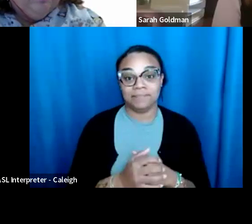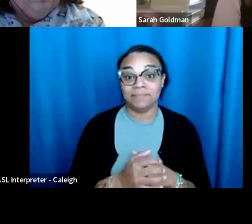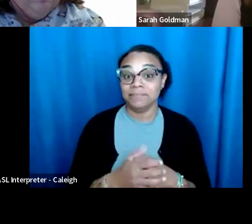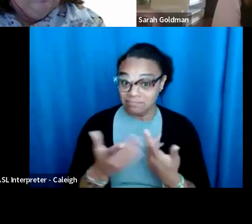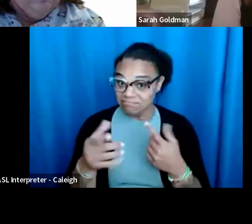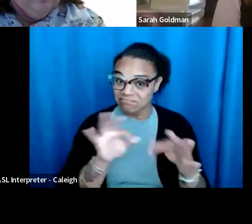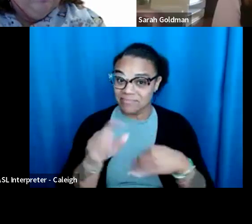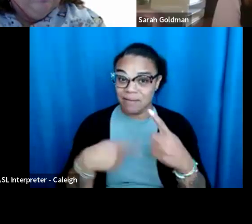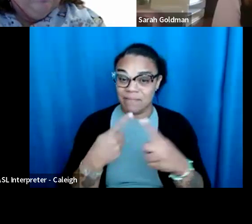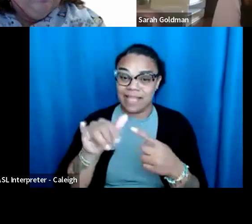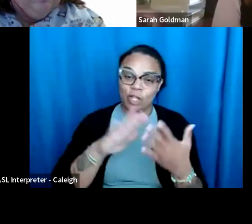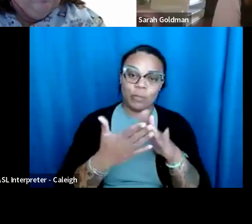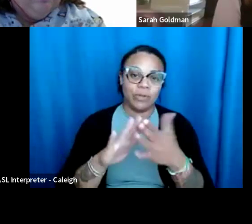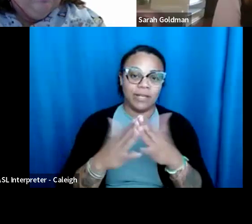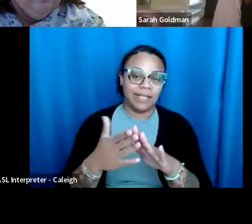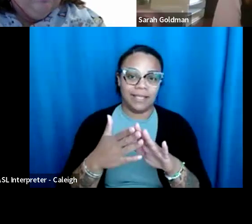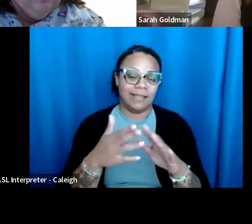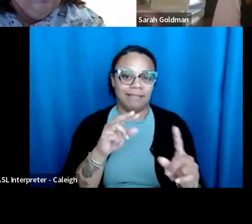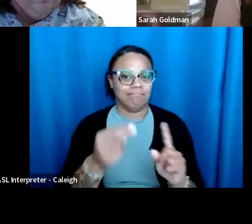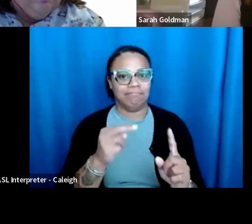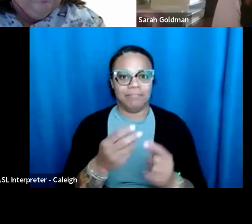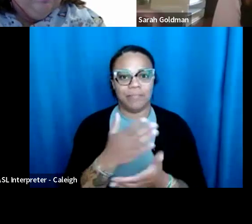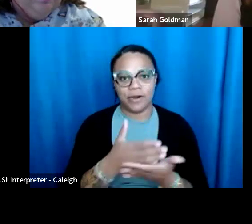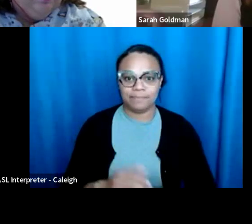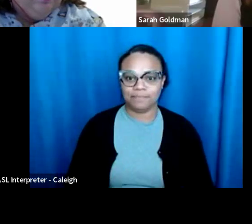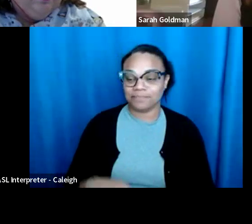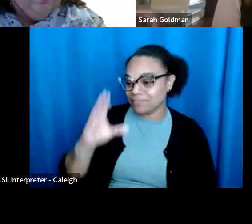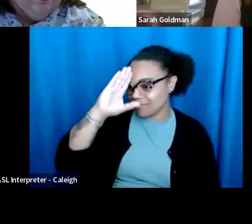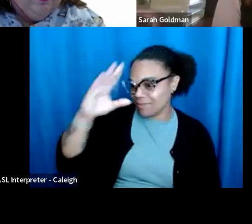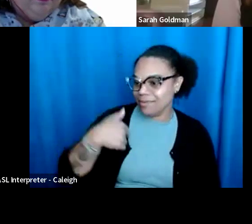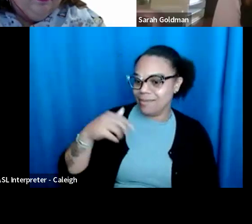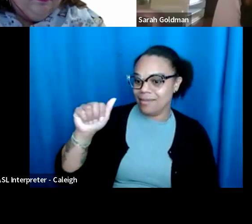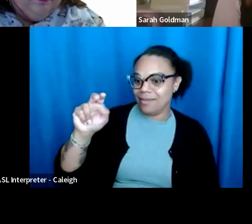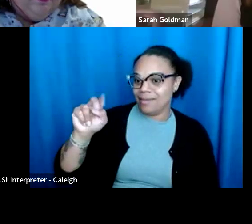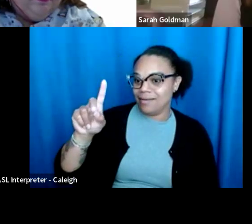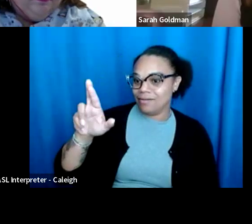that would be great. [Andrew] Hi, this is Andrew. I just wanna give forewarning